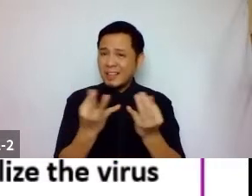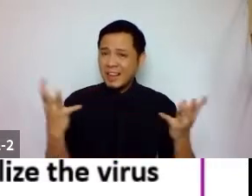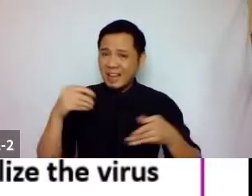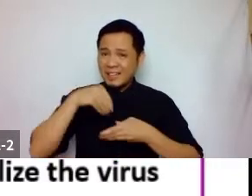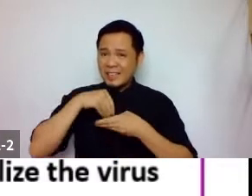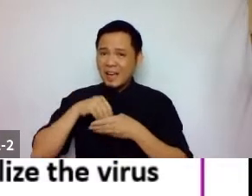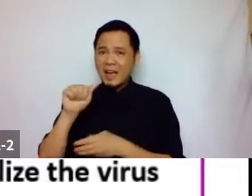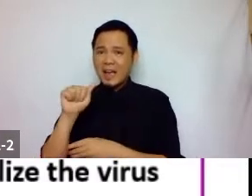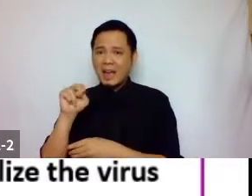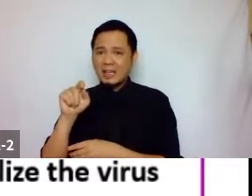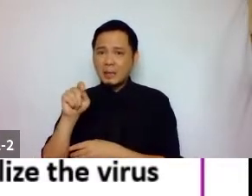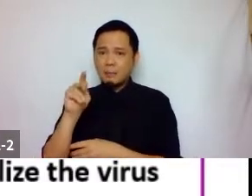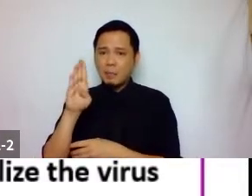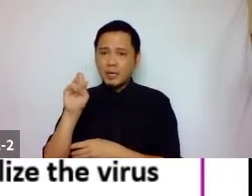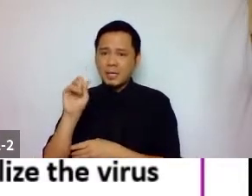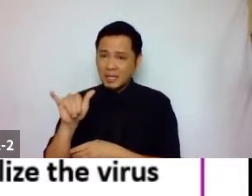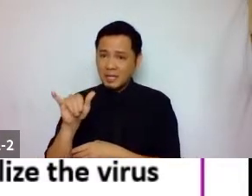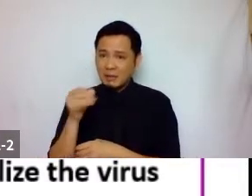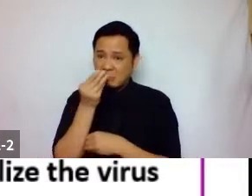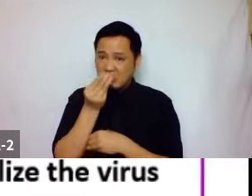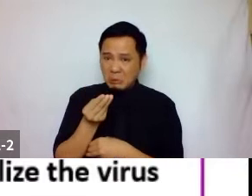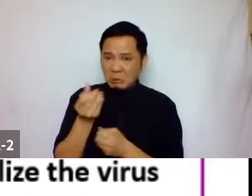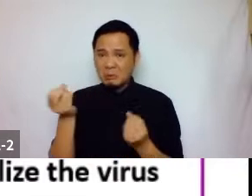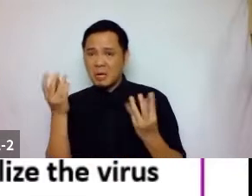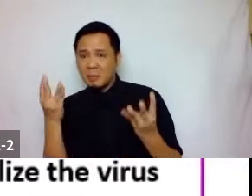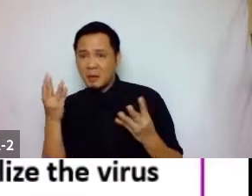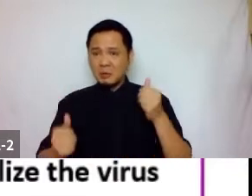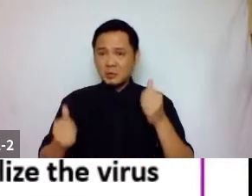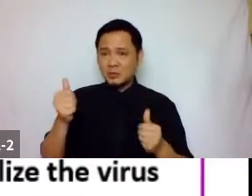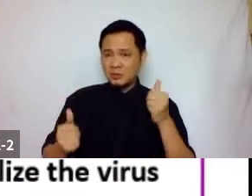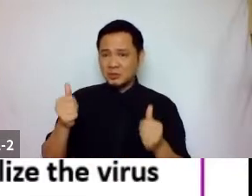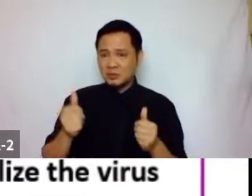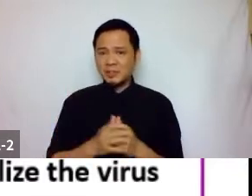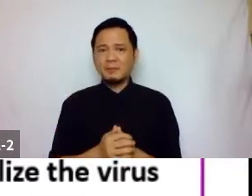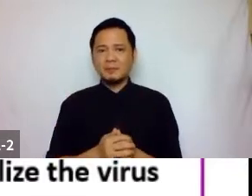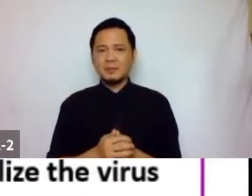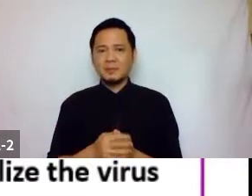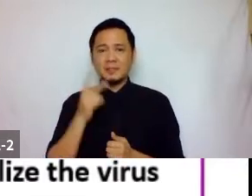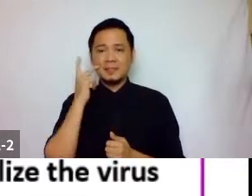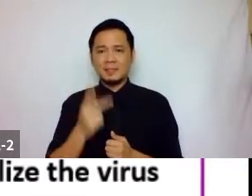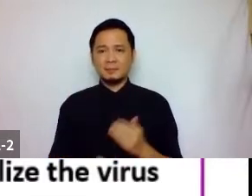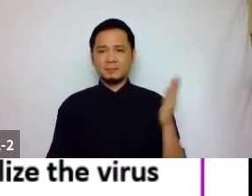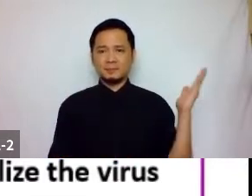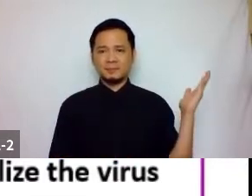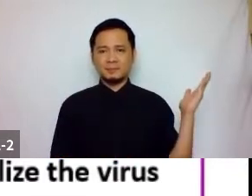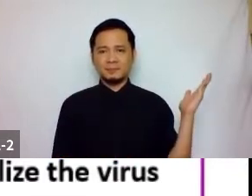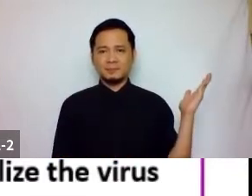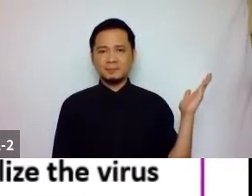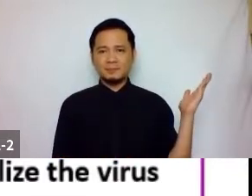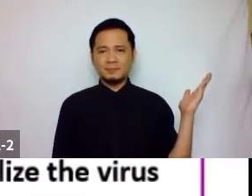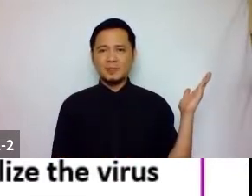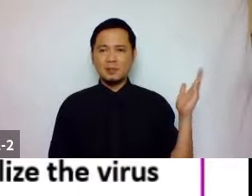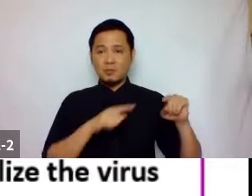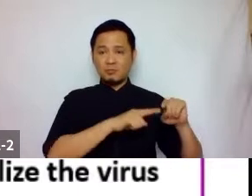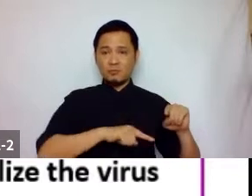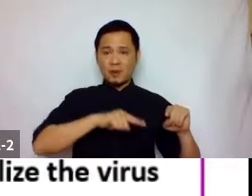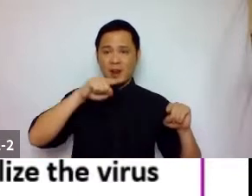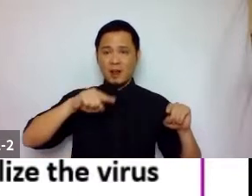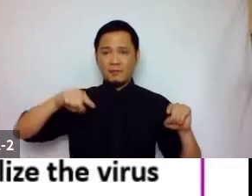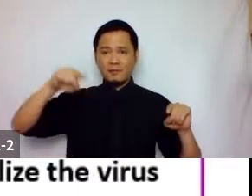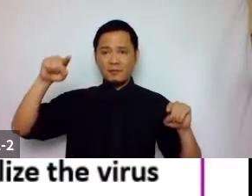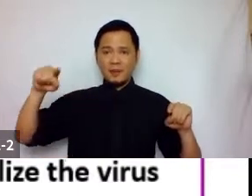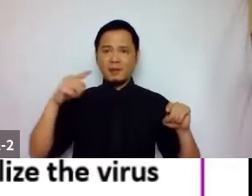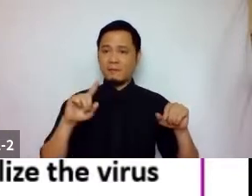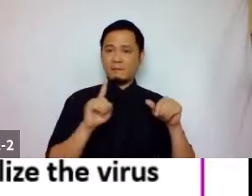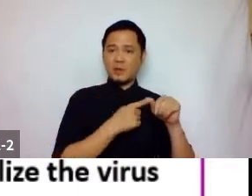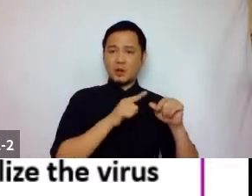So you can see on the second graph, the mountain-like shape, that is after the first dose.